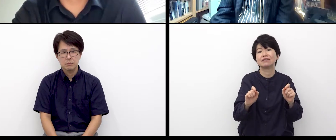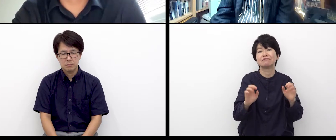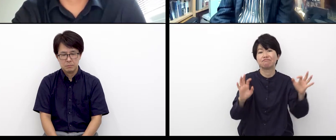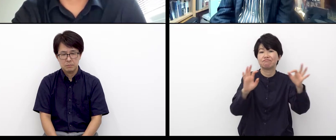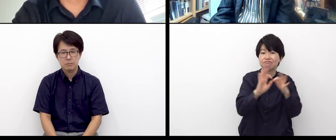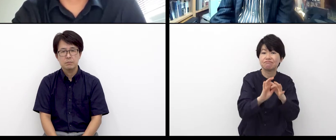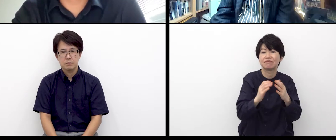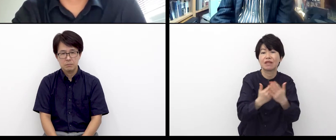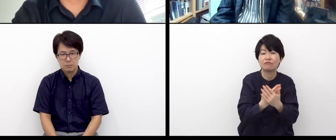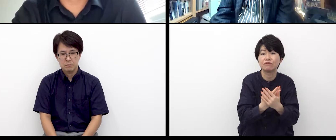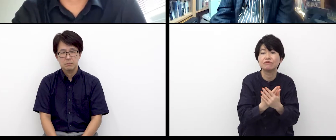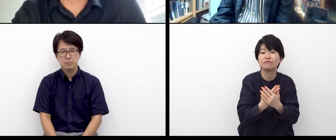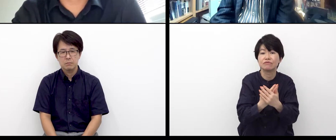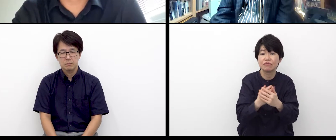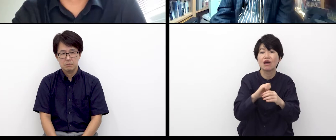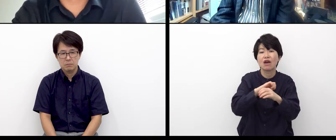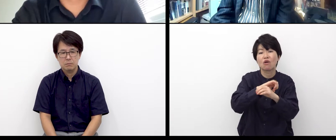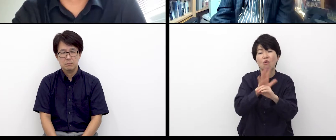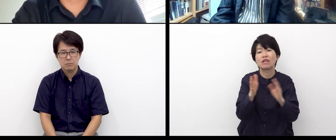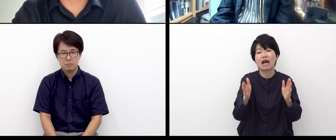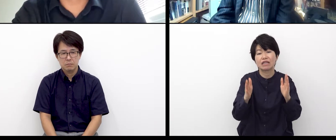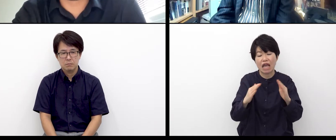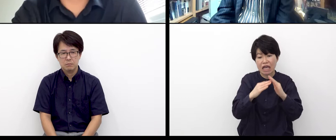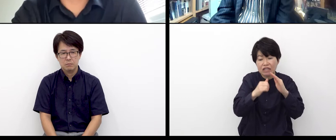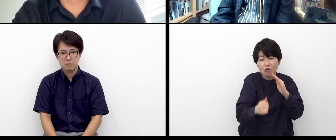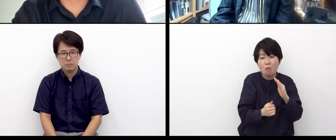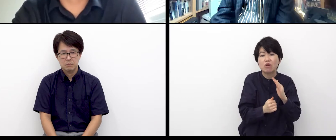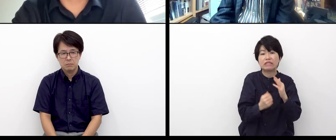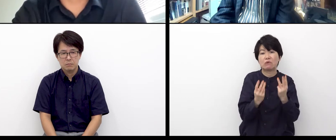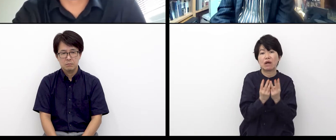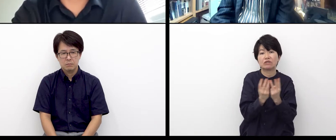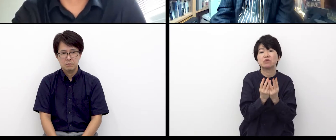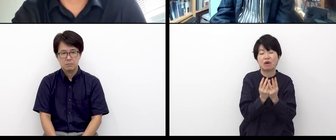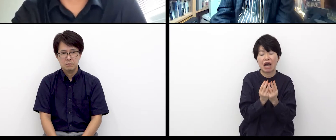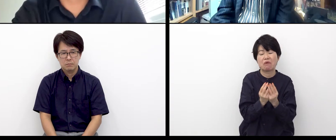I expect that the population of “hikikomori” will surely get bigger.